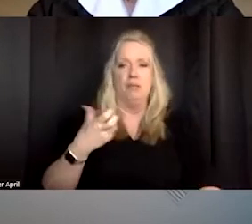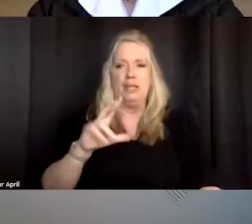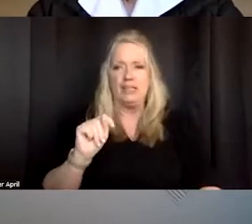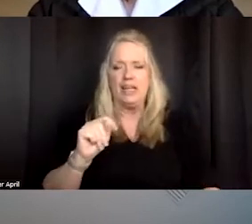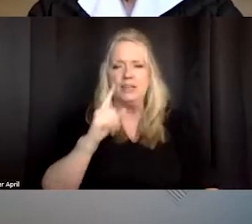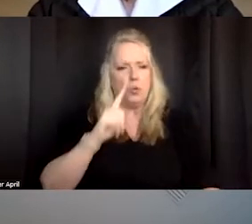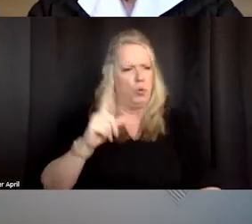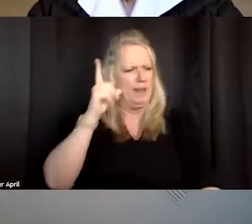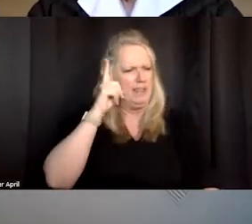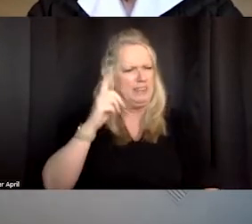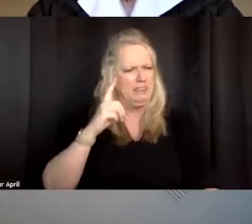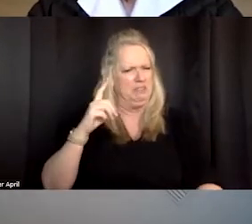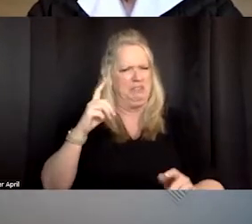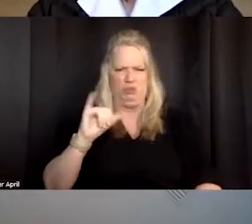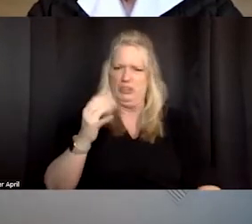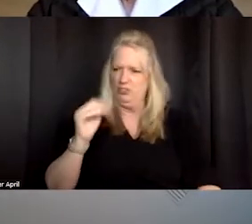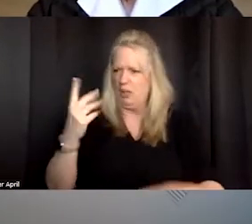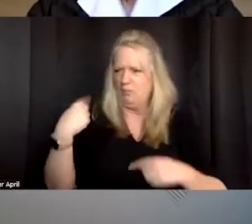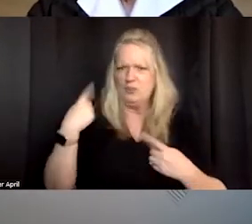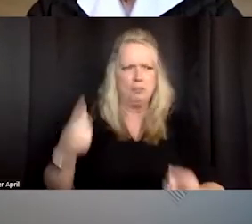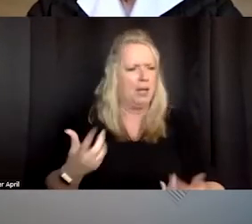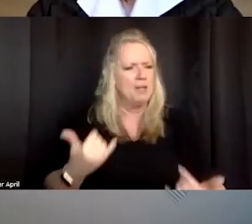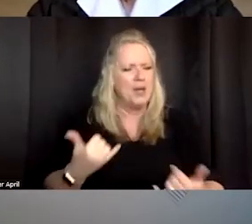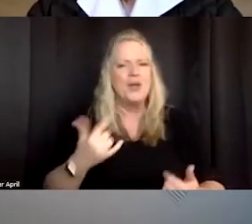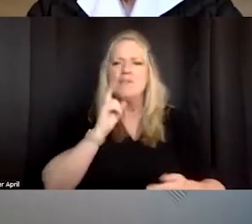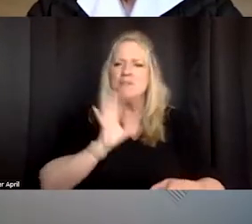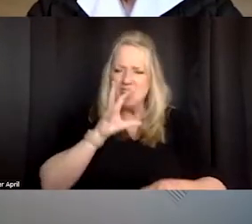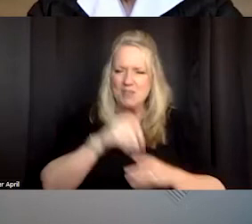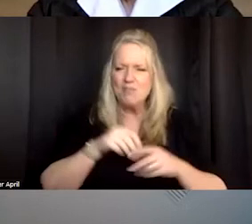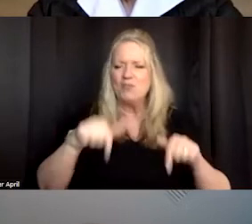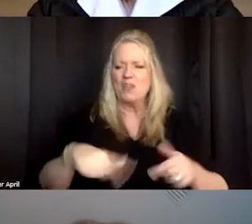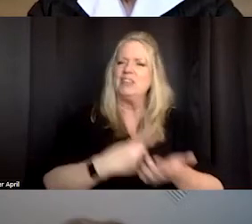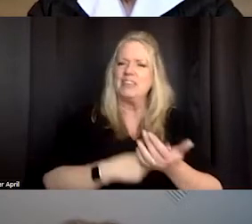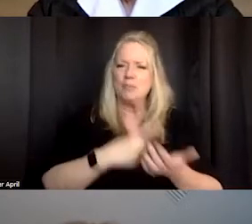THIS, JAM FOR SOME TIME. AND BEEN INVOLVED IN THIS DISCUSSION. SO I THINK THERE IS A COUPLE POINTS